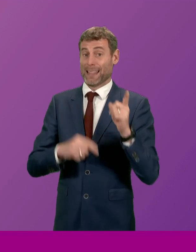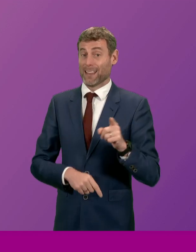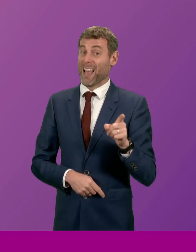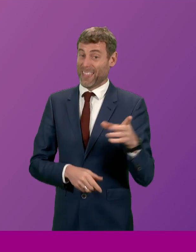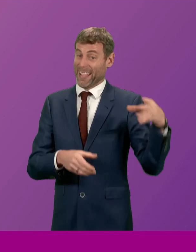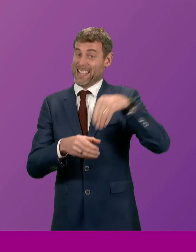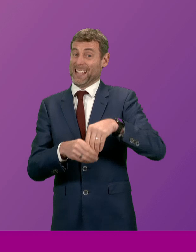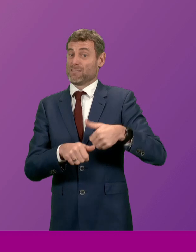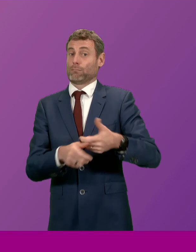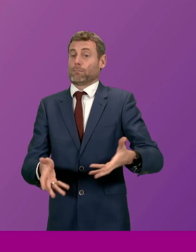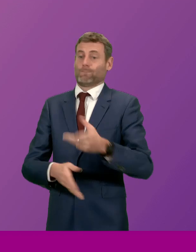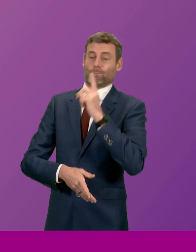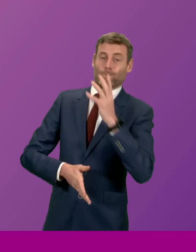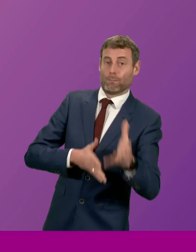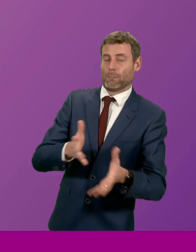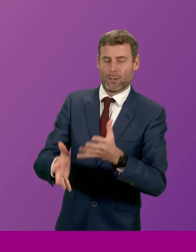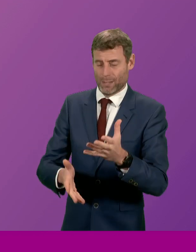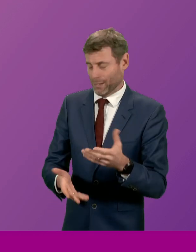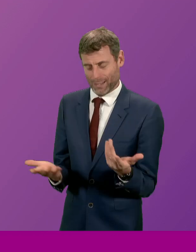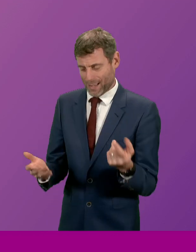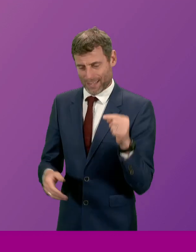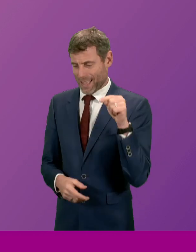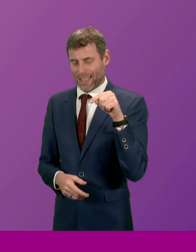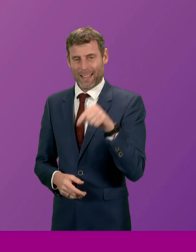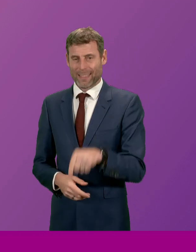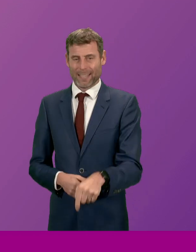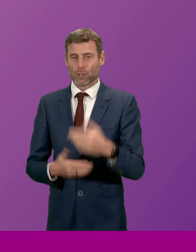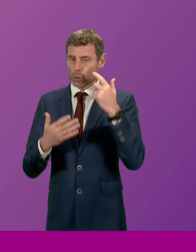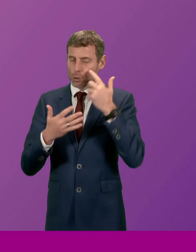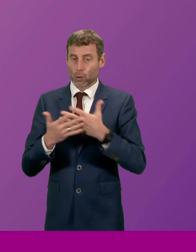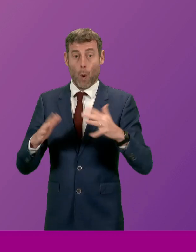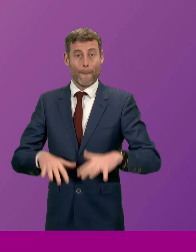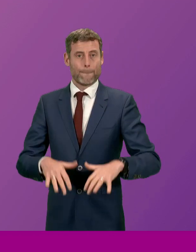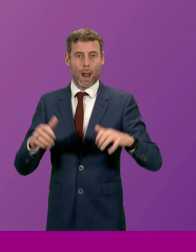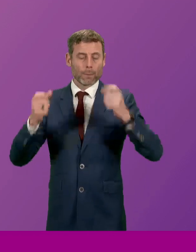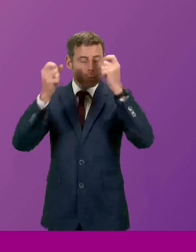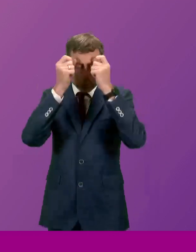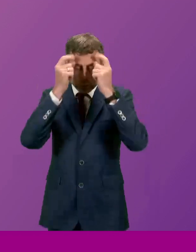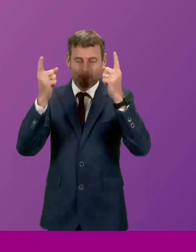this nonsense confirms how utterly disconnected Parliament has become from the real world.